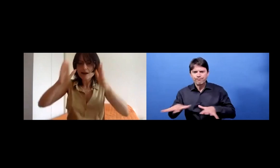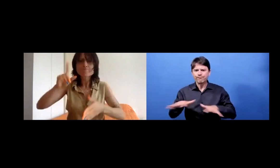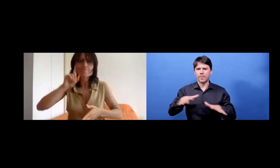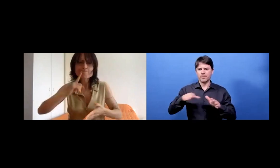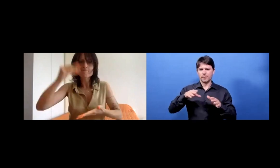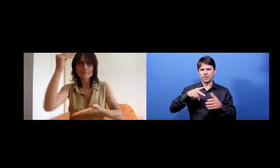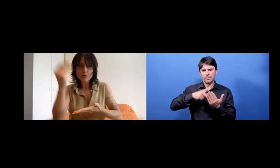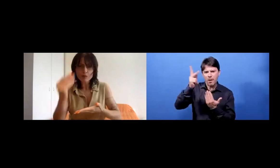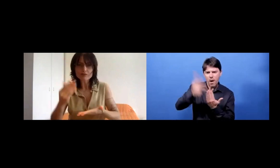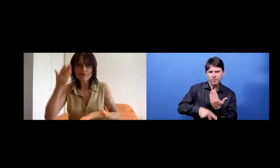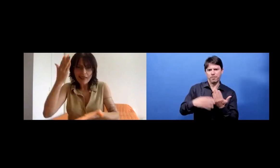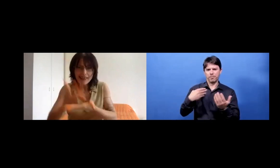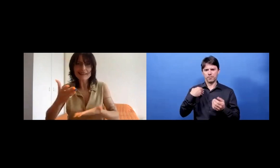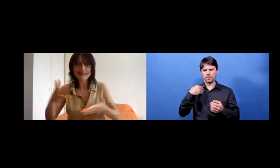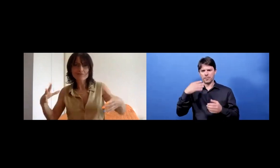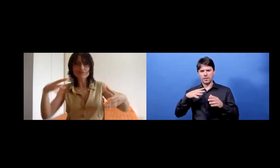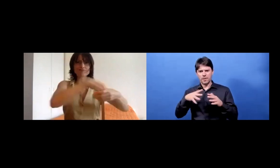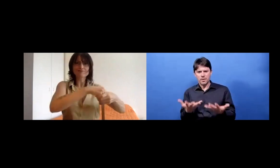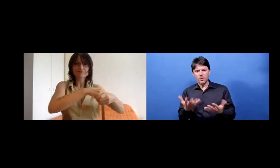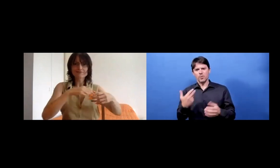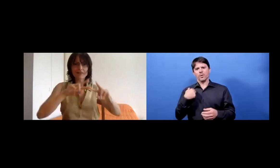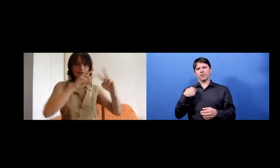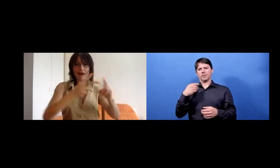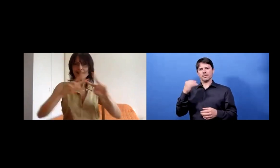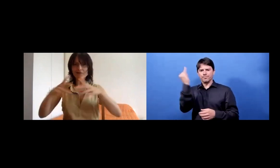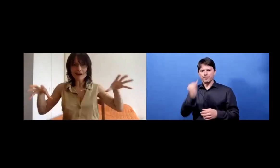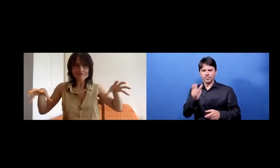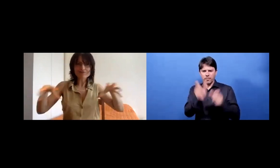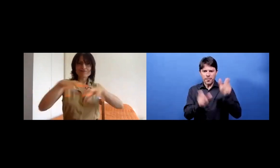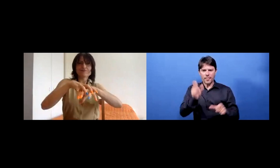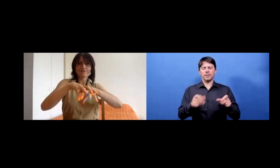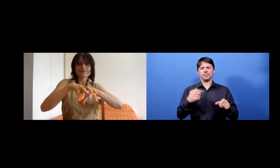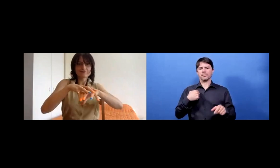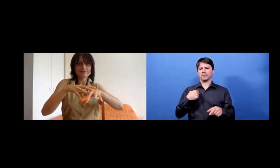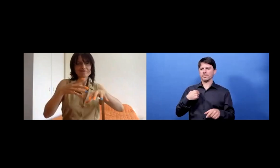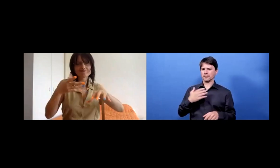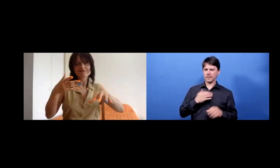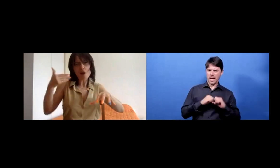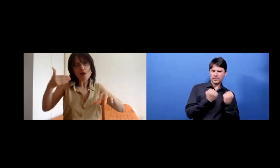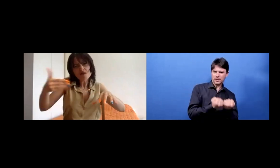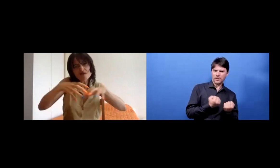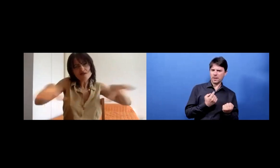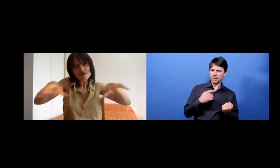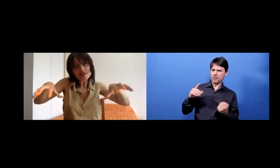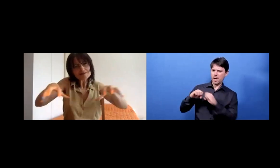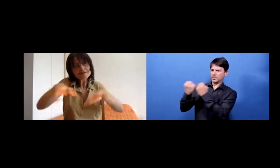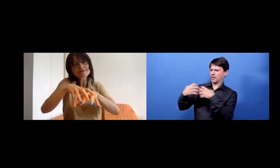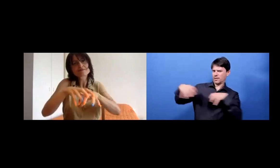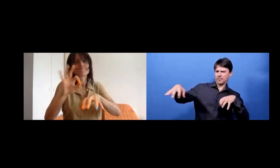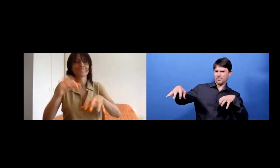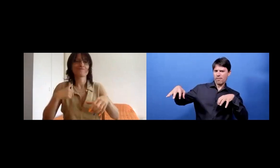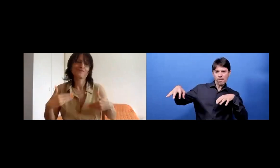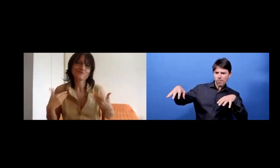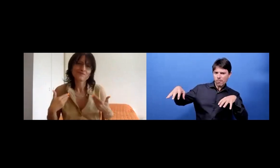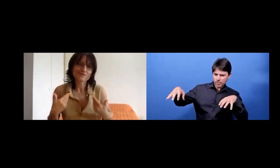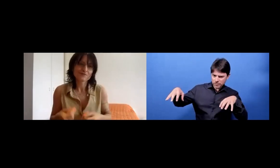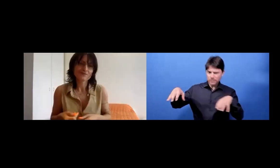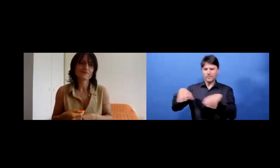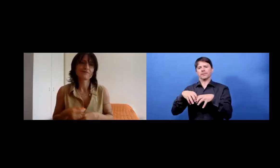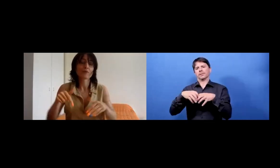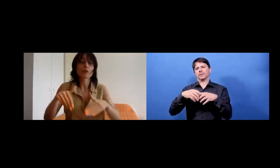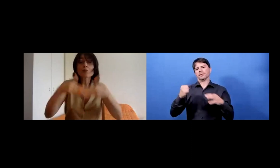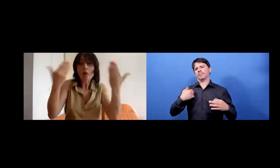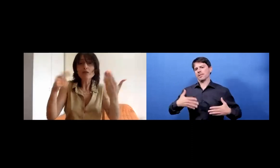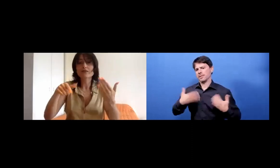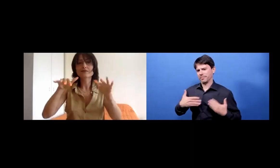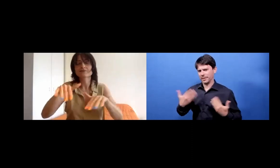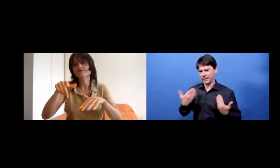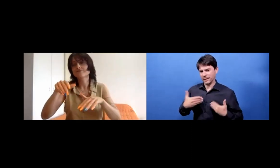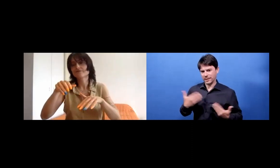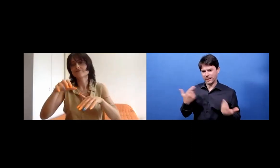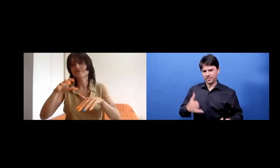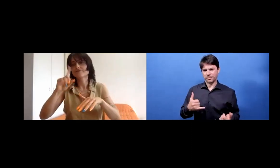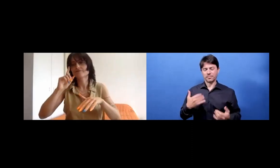Deaf art. And I see that our both of our worlds, the worlds of sign language and disability, has come together.